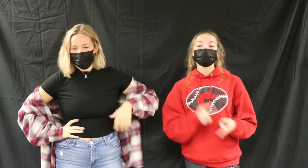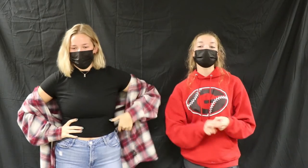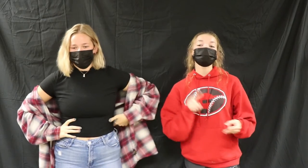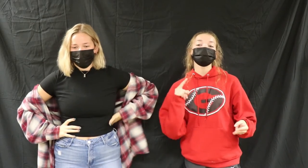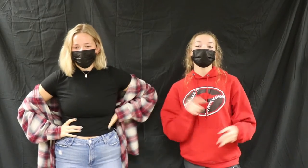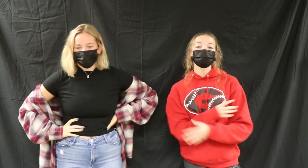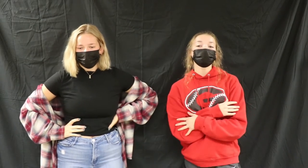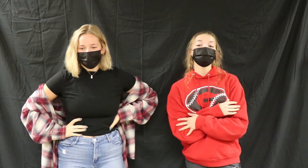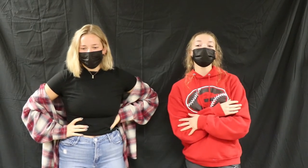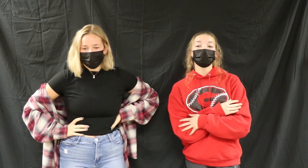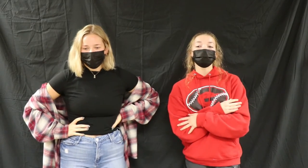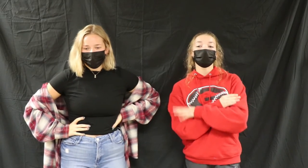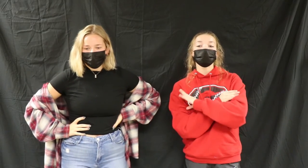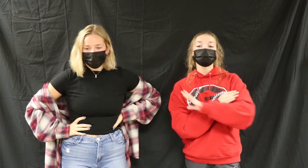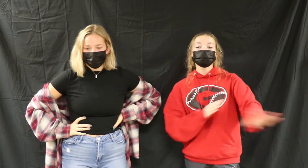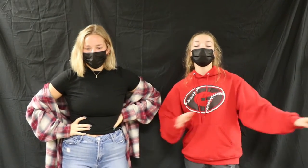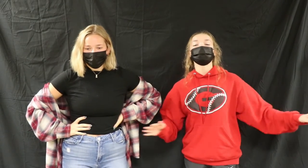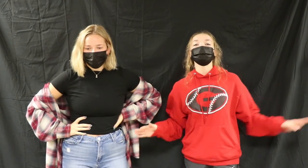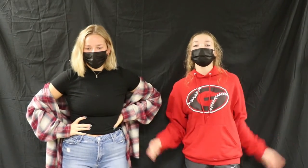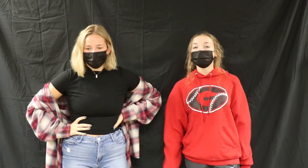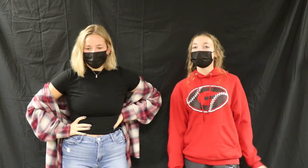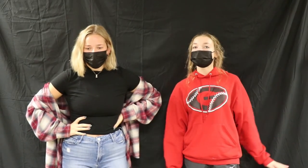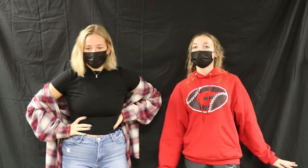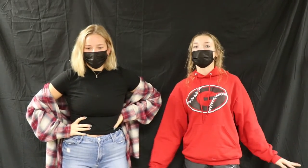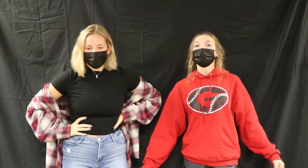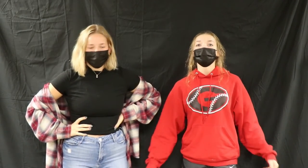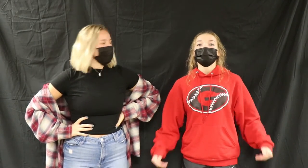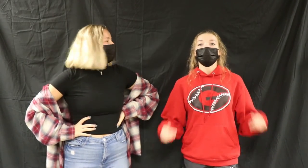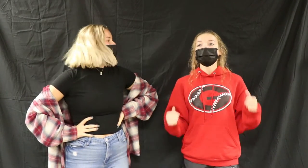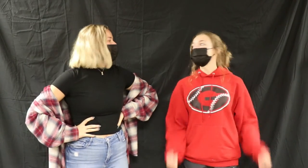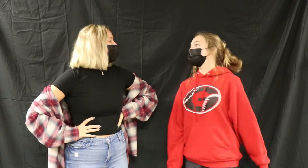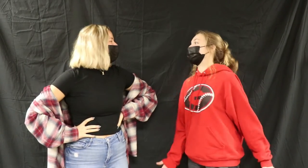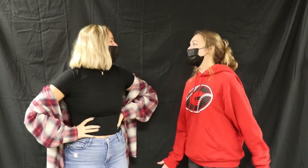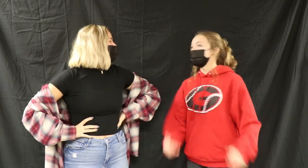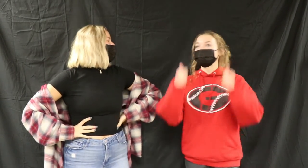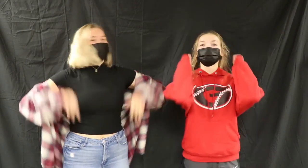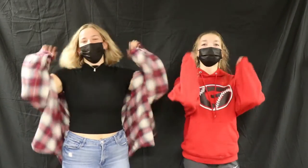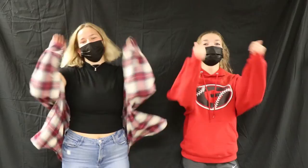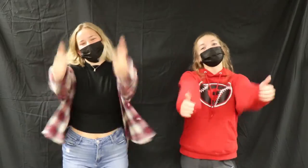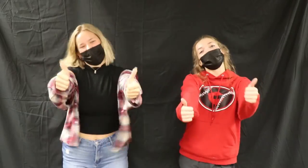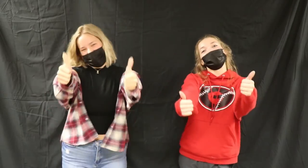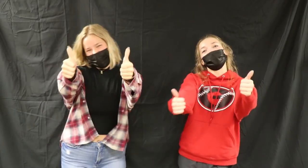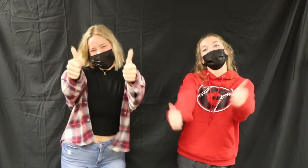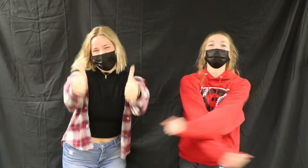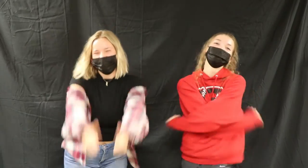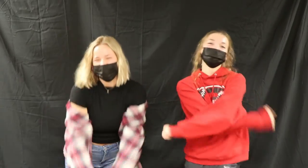tennis cross country volleyball and soccer teams competing today have a terrific tuesday